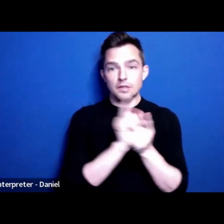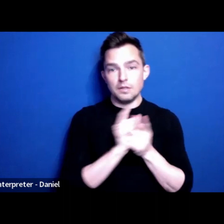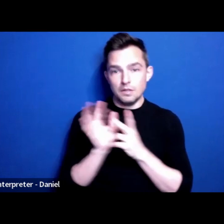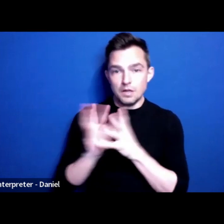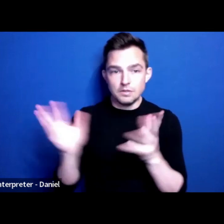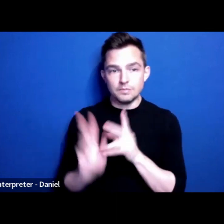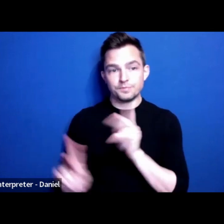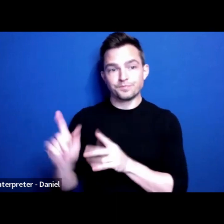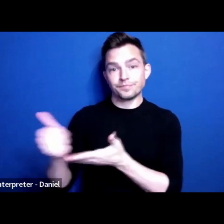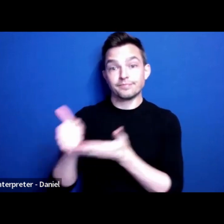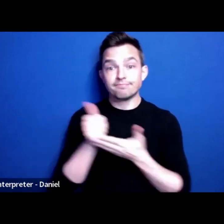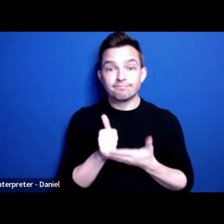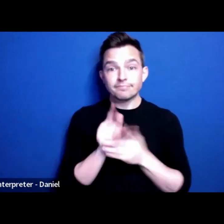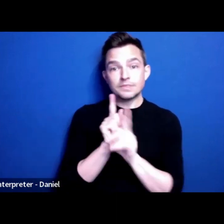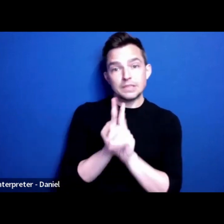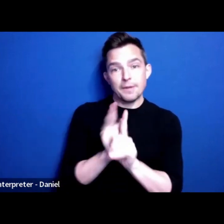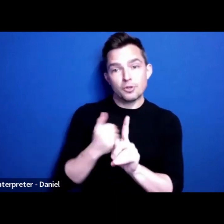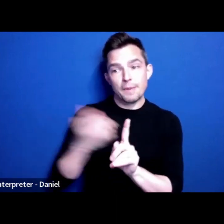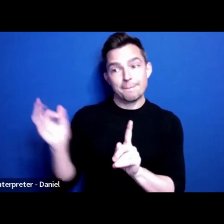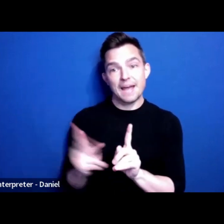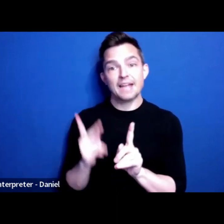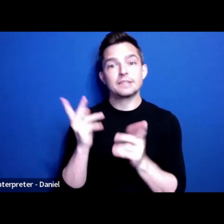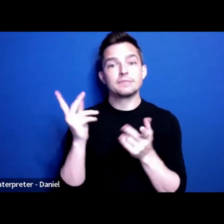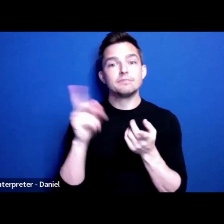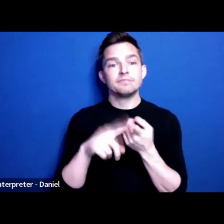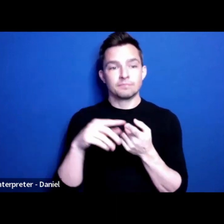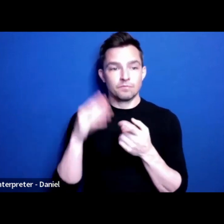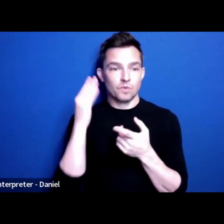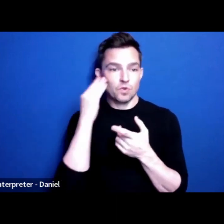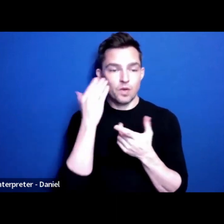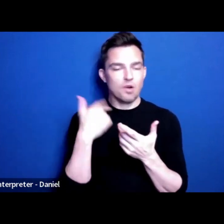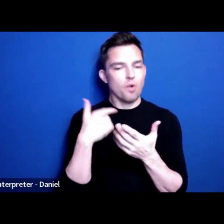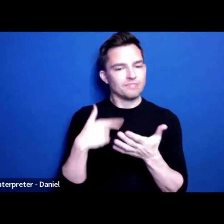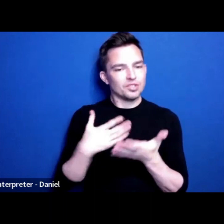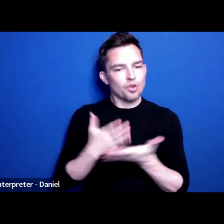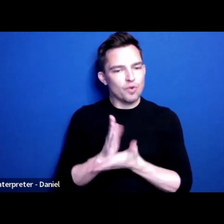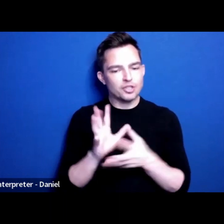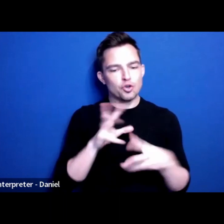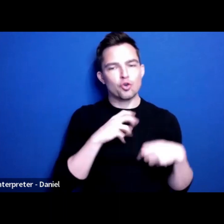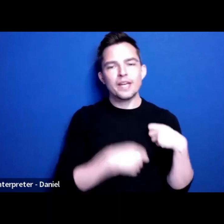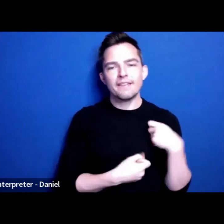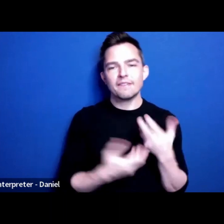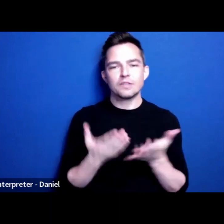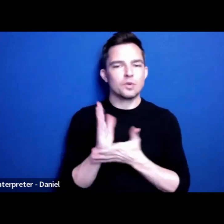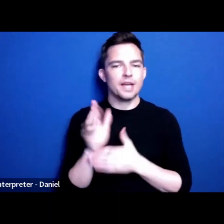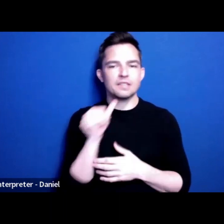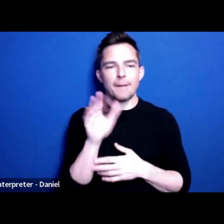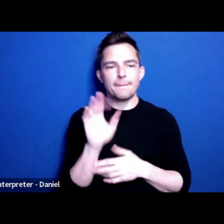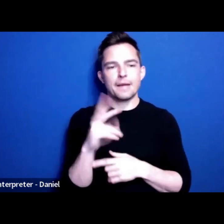help me kind of mentor me back into knowing it's okay to grieve, and it's okay to not be the person that I used to be.